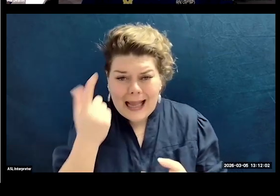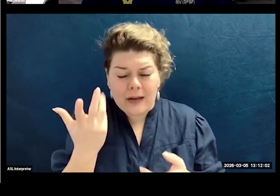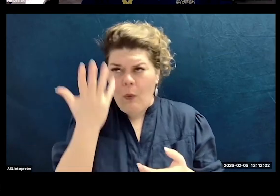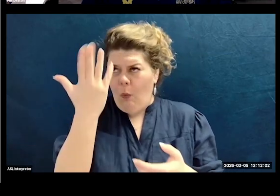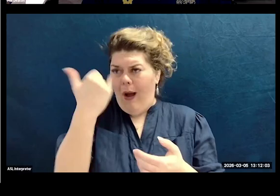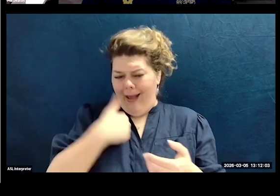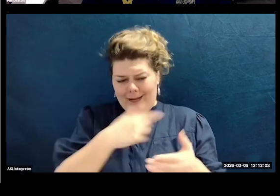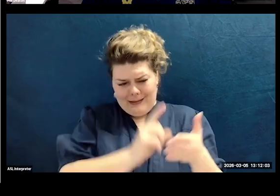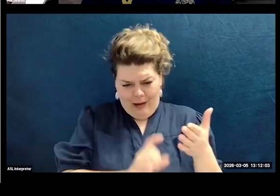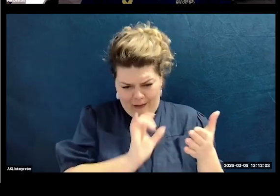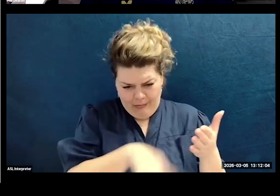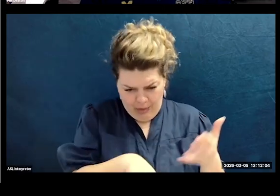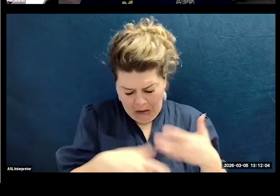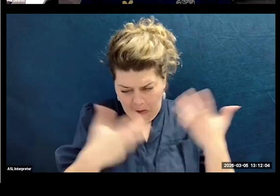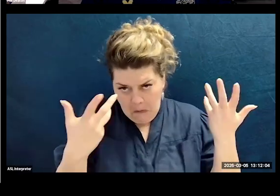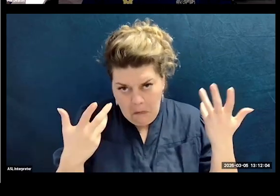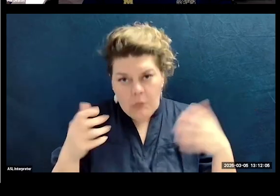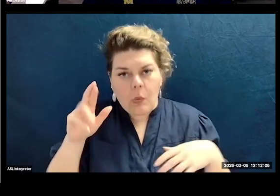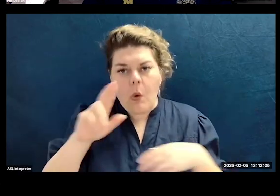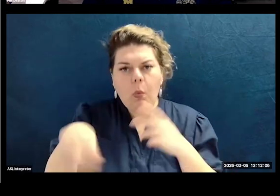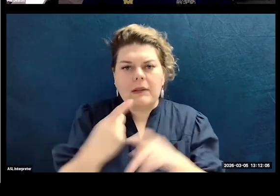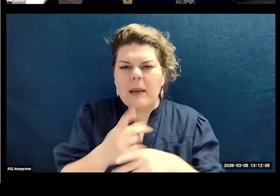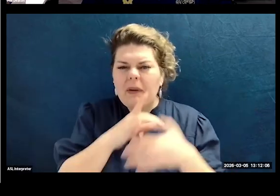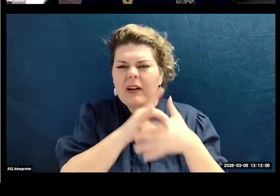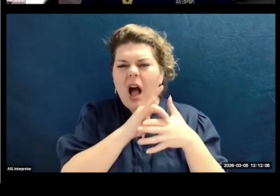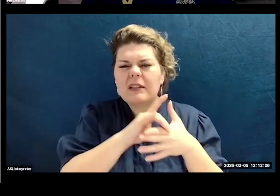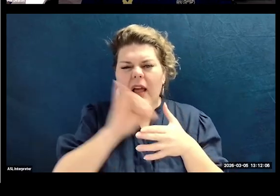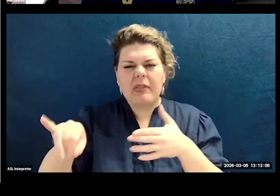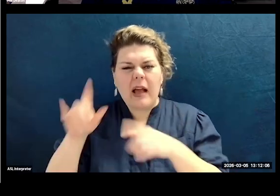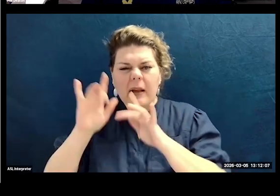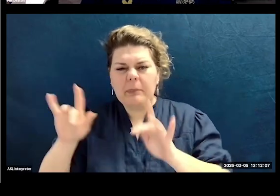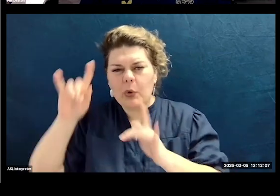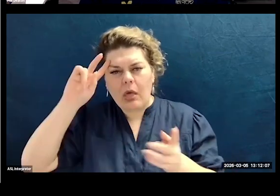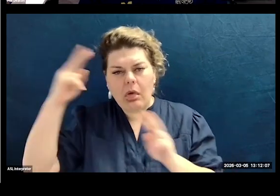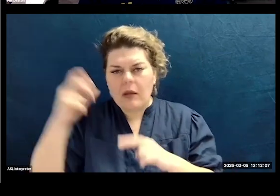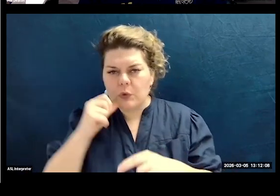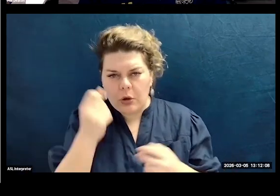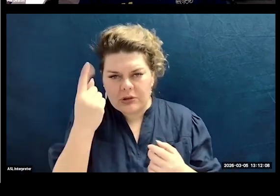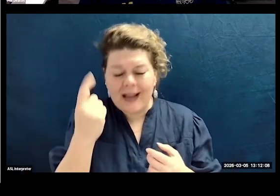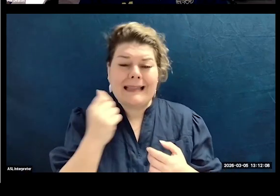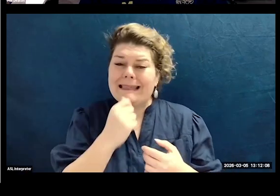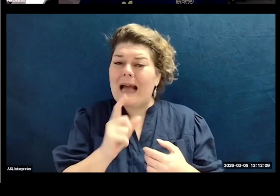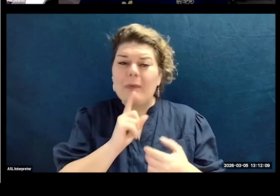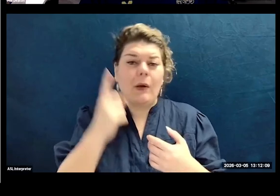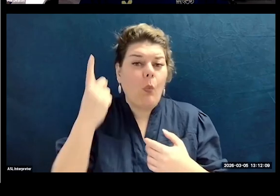in a certain way or what type of content something is in your document. It's not really a one-step process.